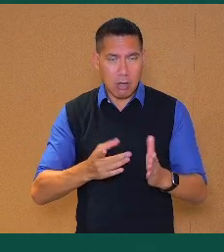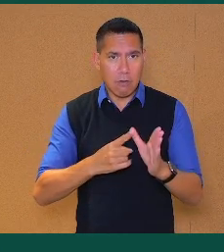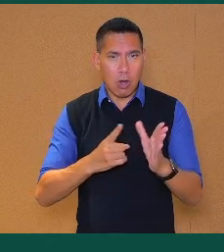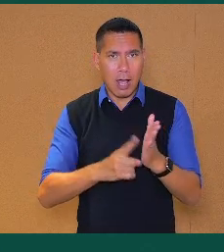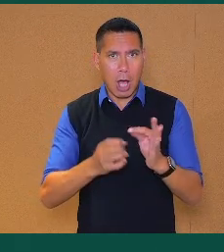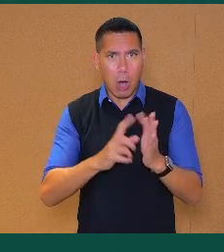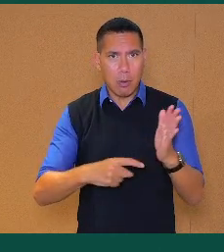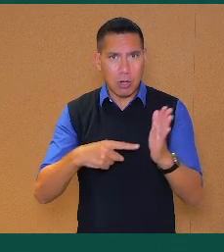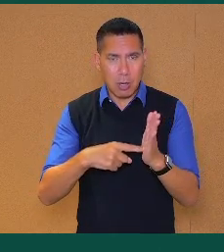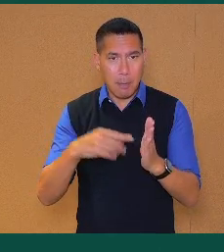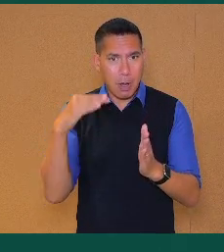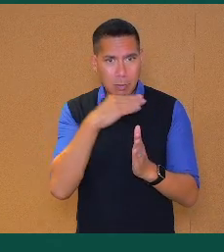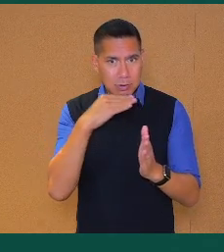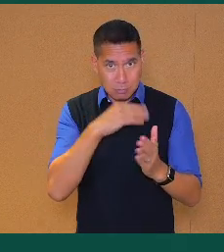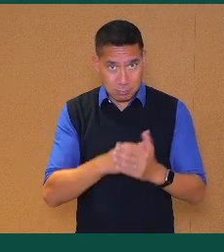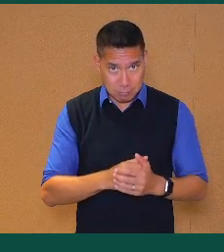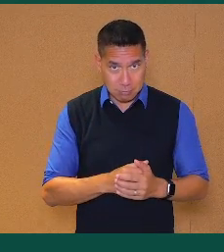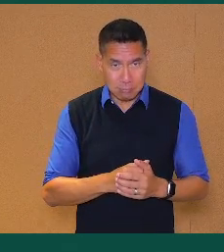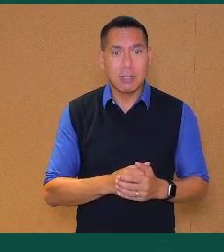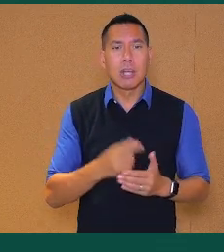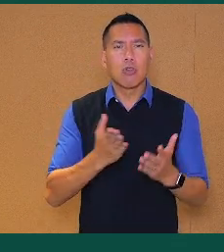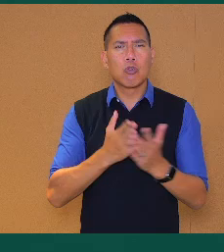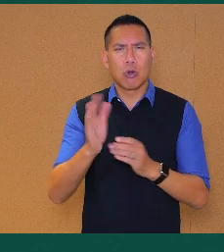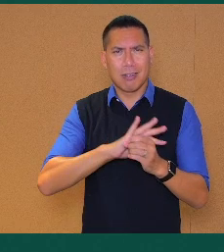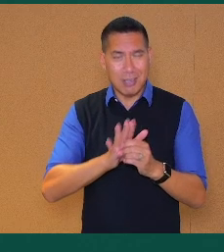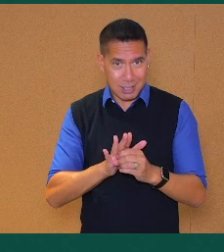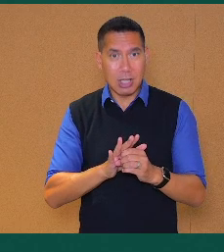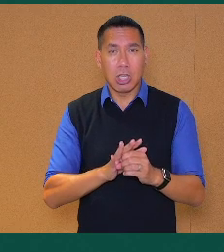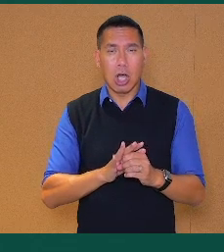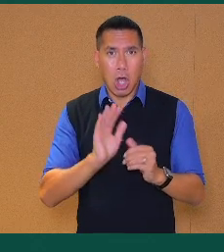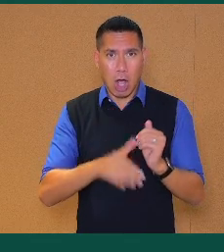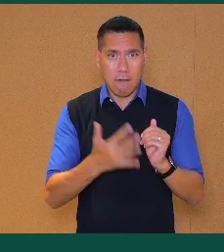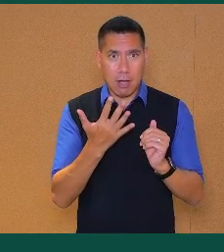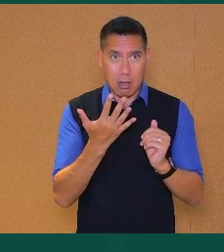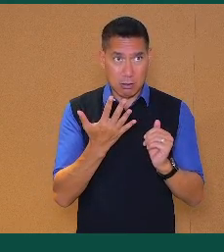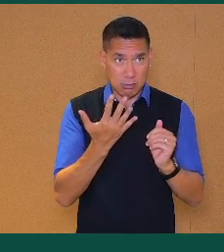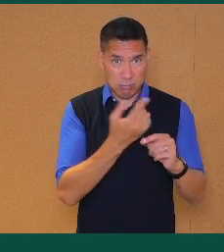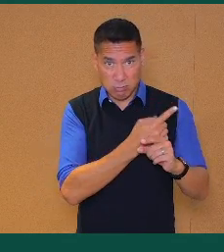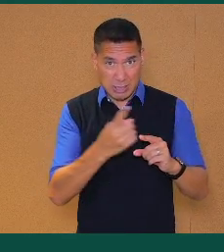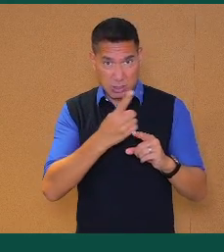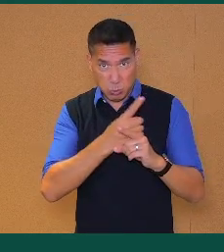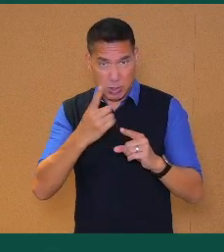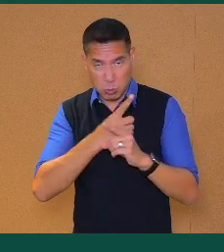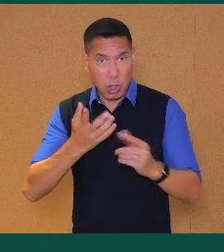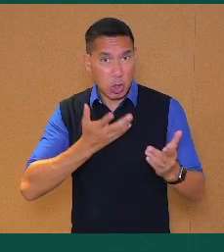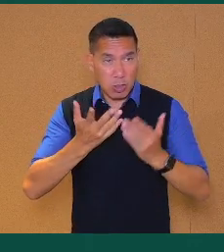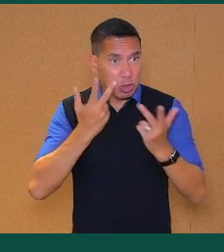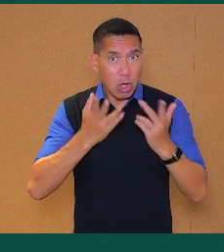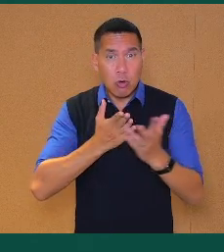via Facebook which maintained social connection amongst one of Australia's largest parkrun groups.